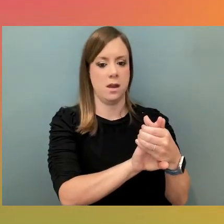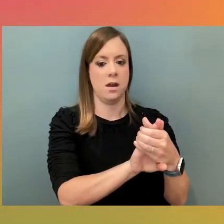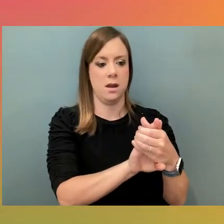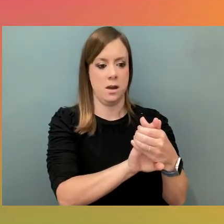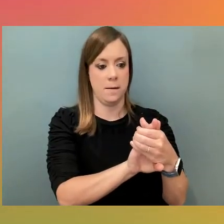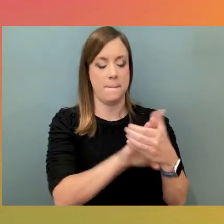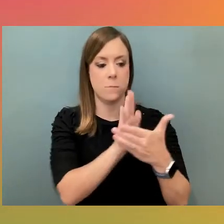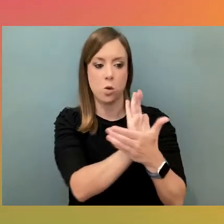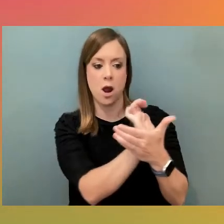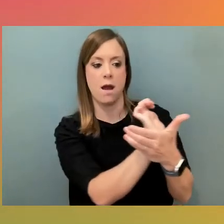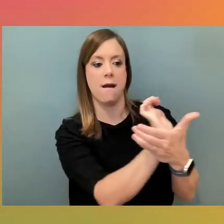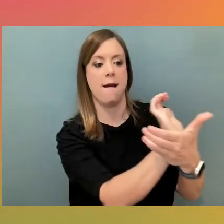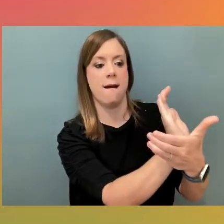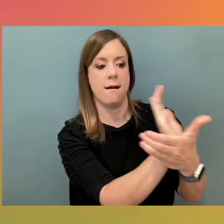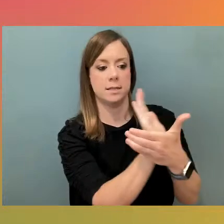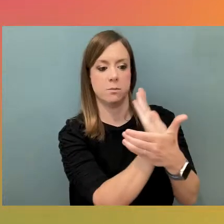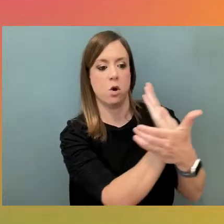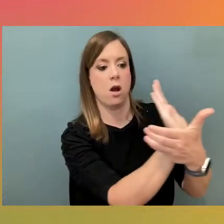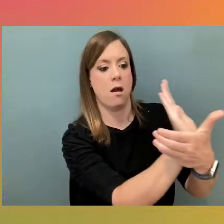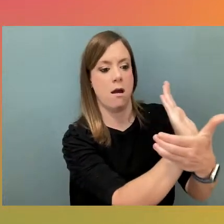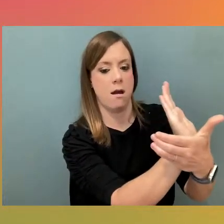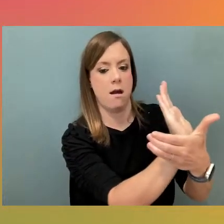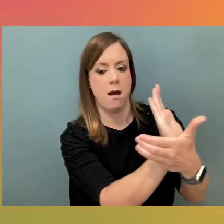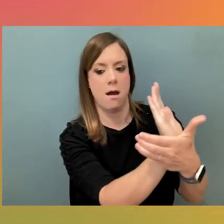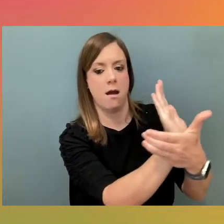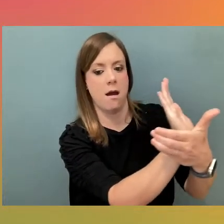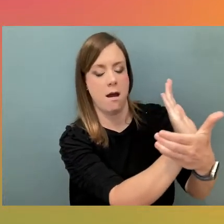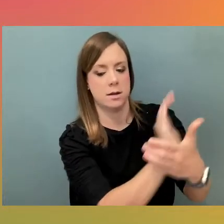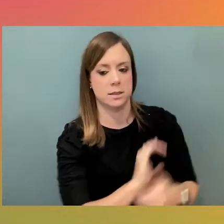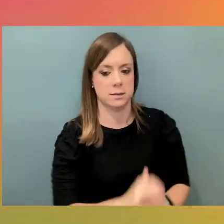KEEP THE THUMB POINTING UP AND TURN THE HEART FORWARD AND